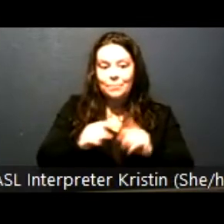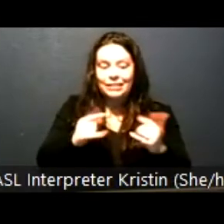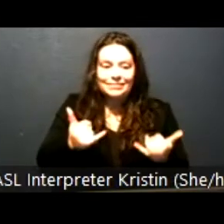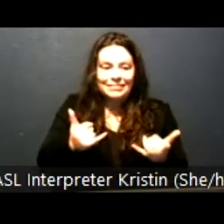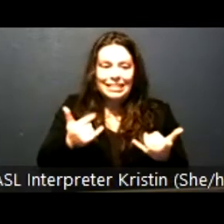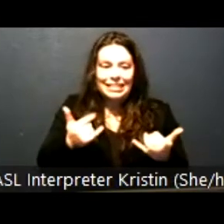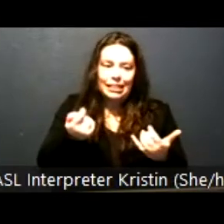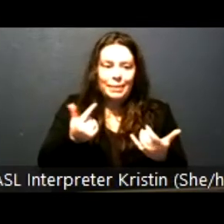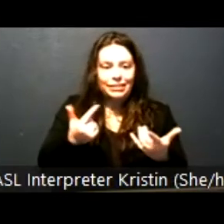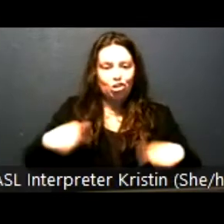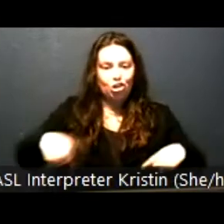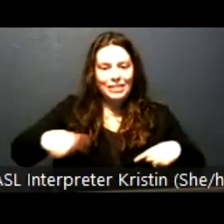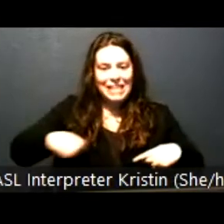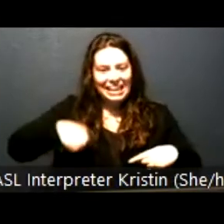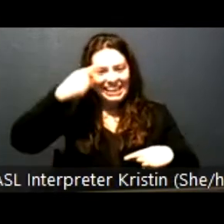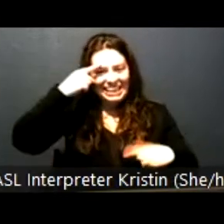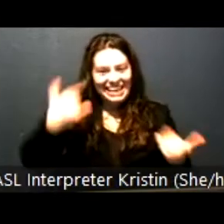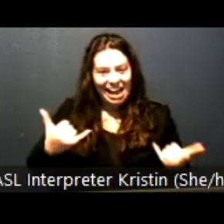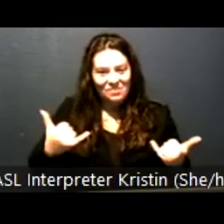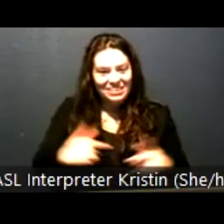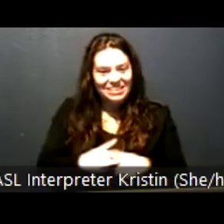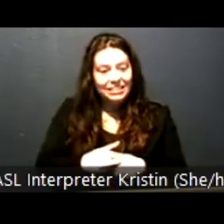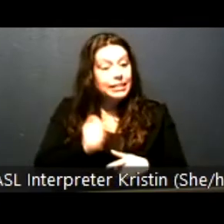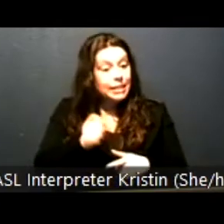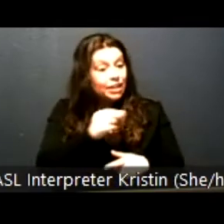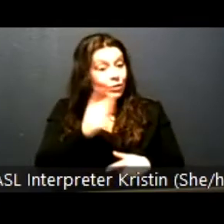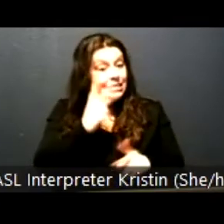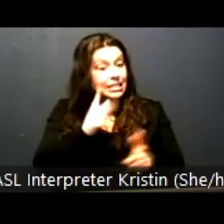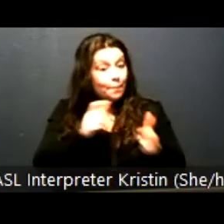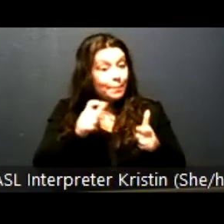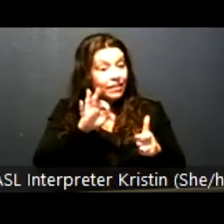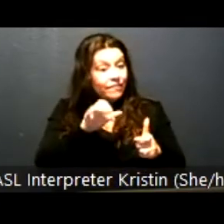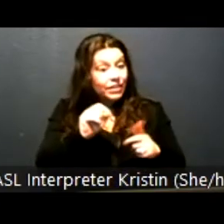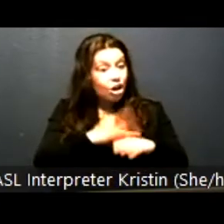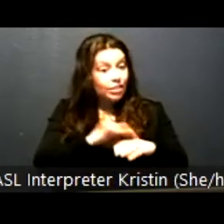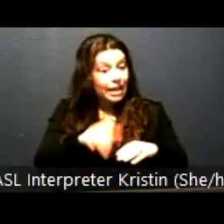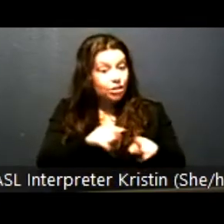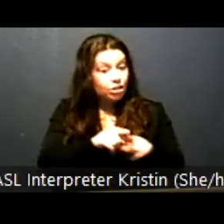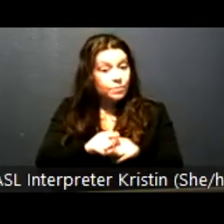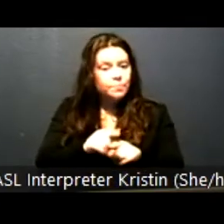Erika: That's great, and what's around their ankles, too? >>Kayleigh: Oh! So those are bands that help to